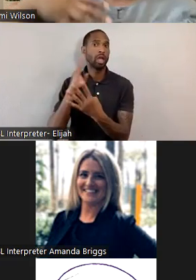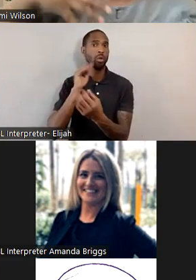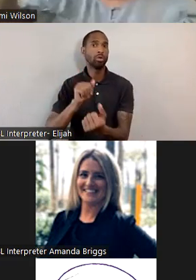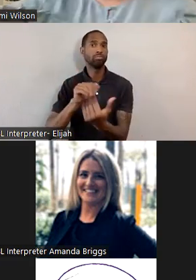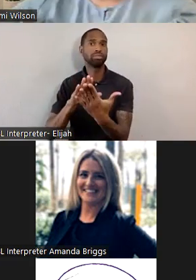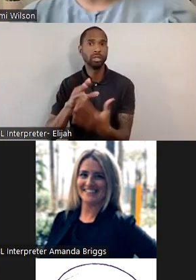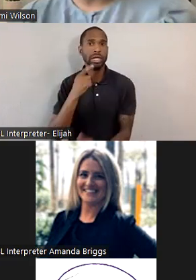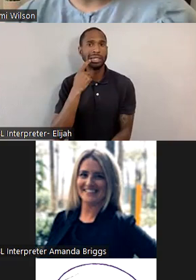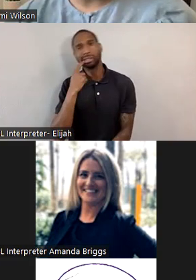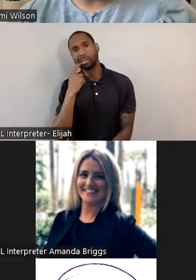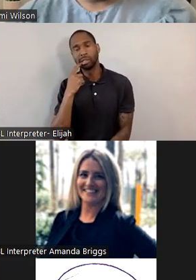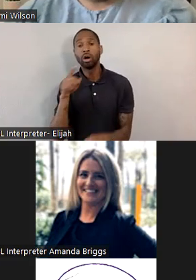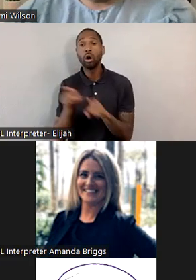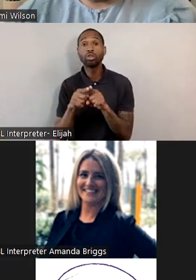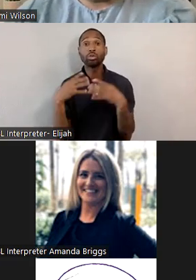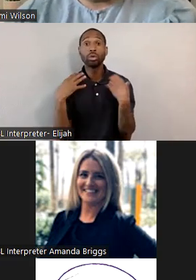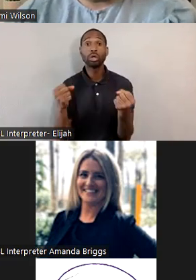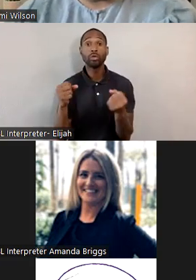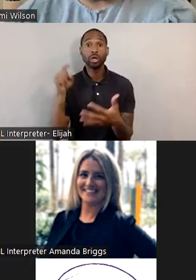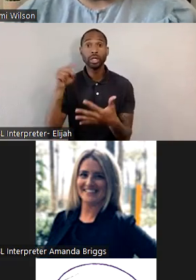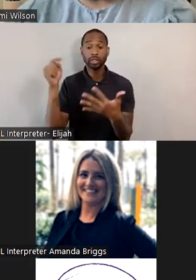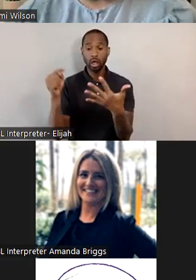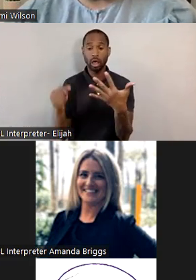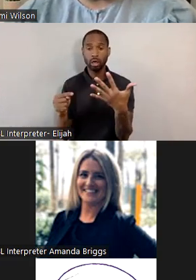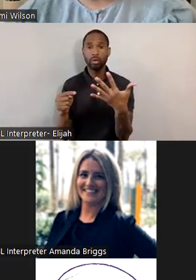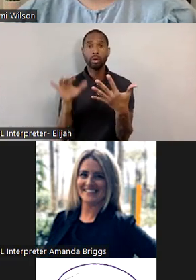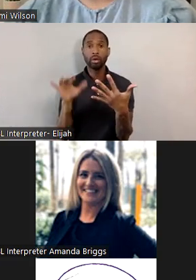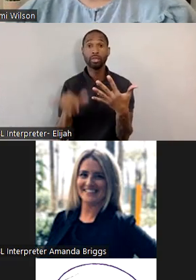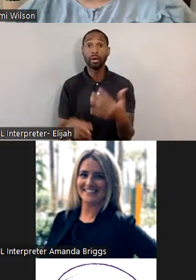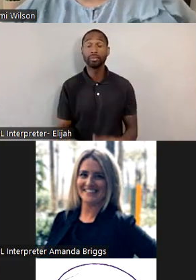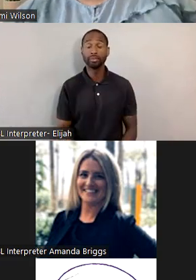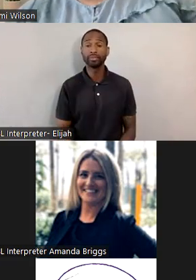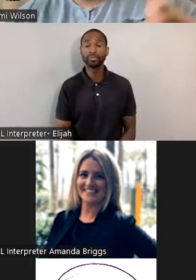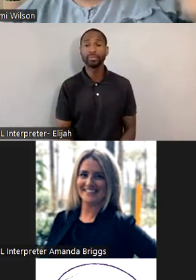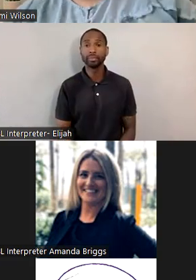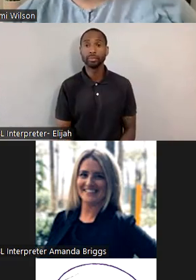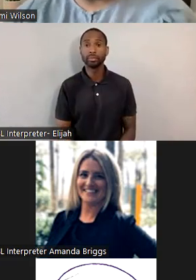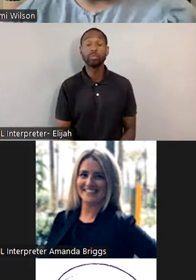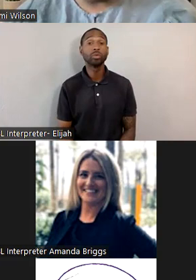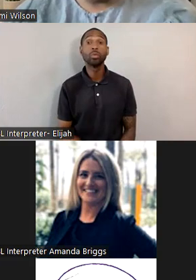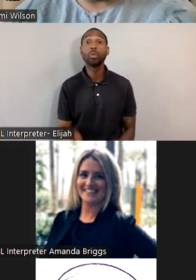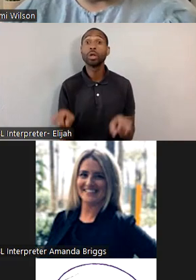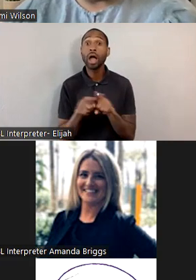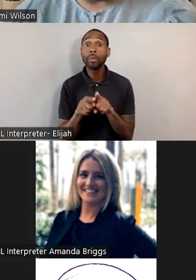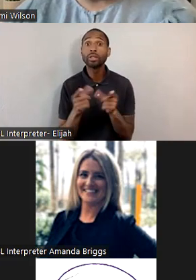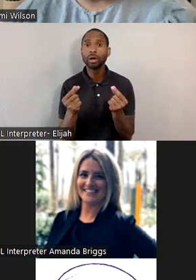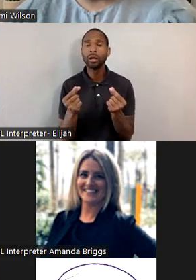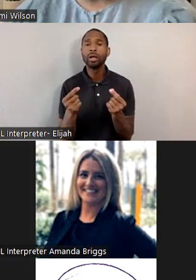and their recovery needs. Which also increases their risk of